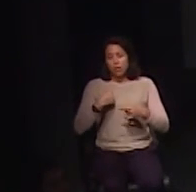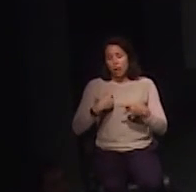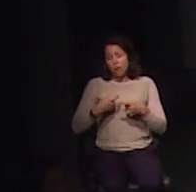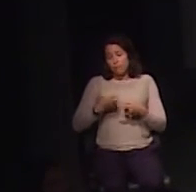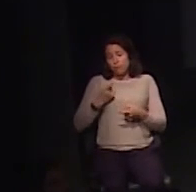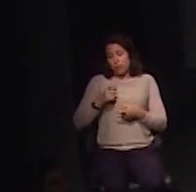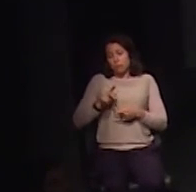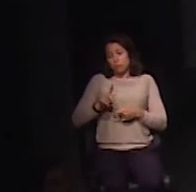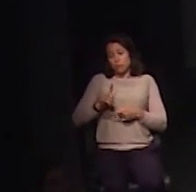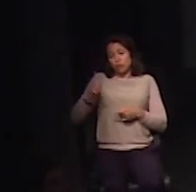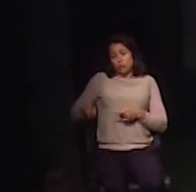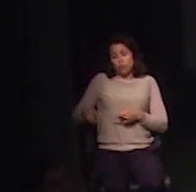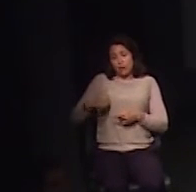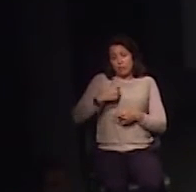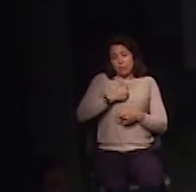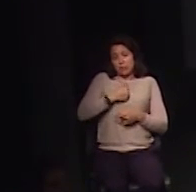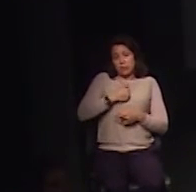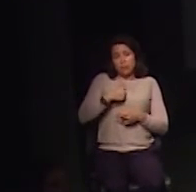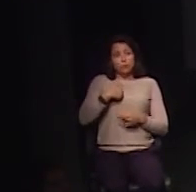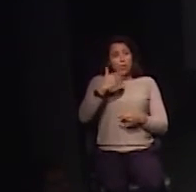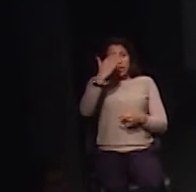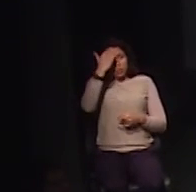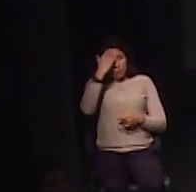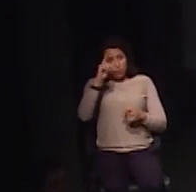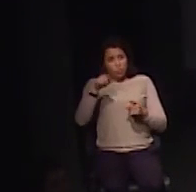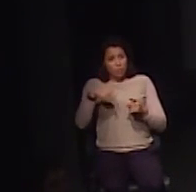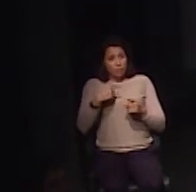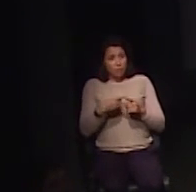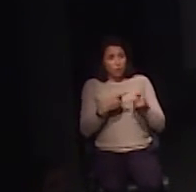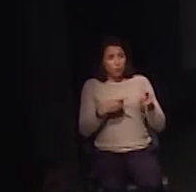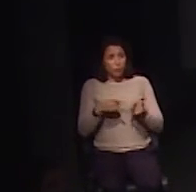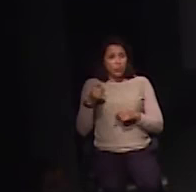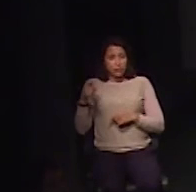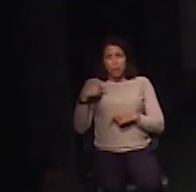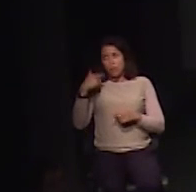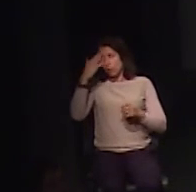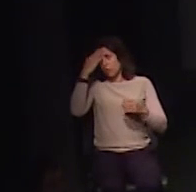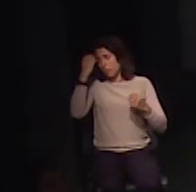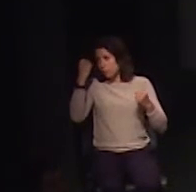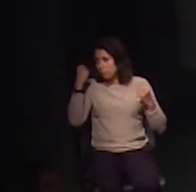so I know about Detroit Jit and I know there has been many entrepreneurs within that particular